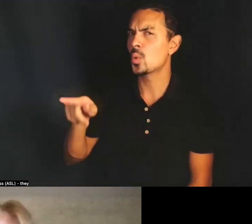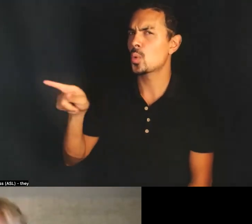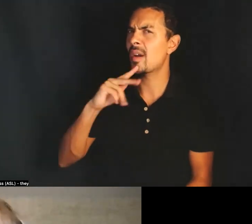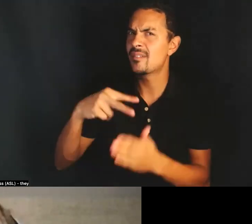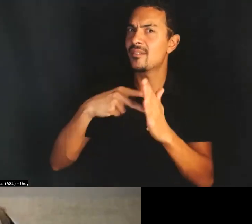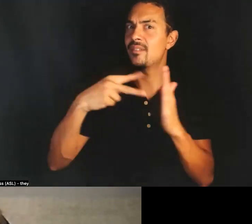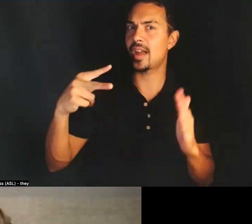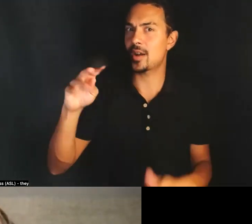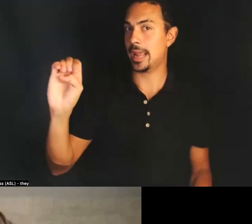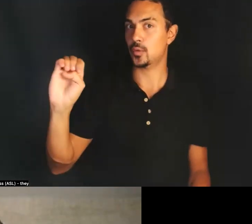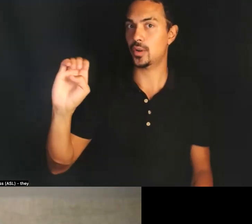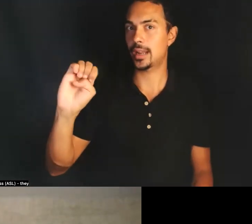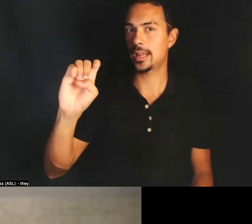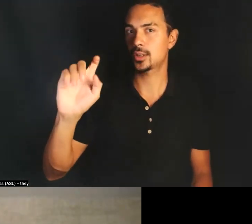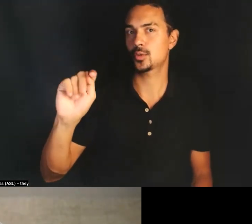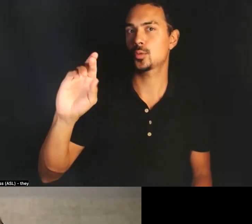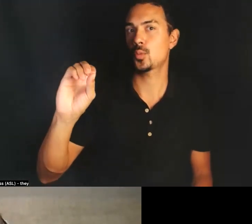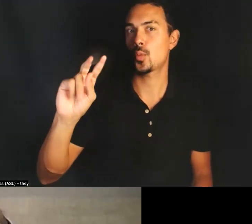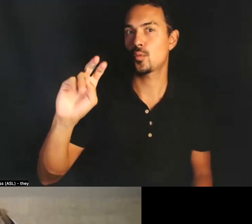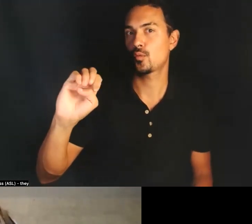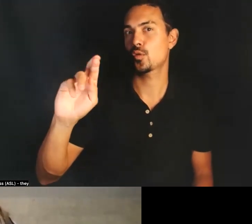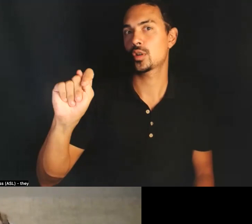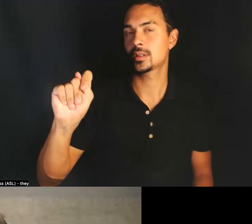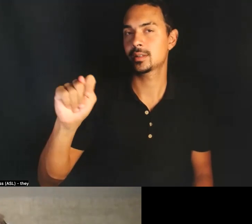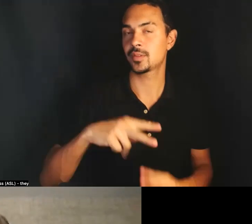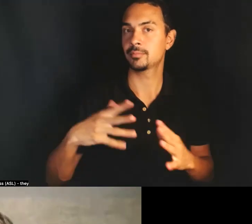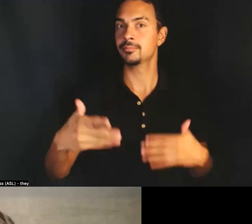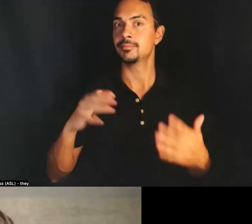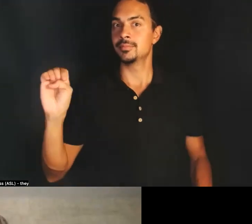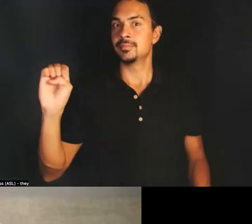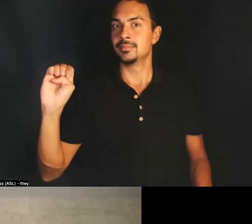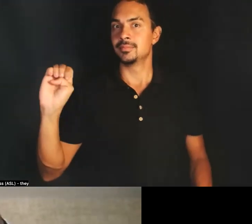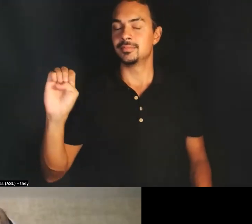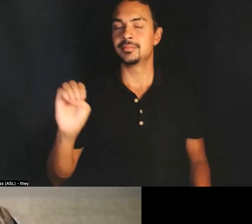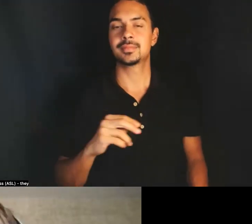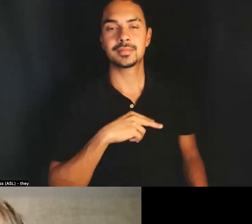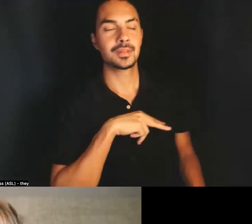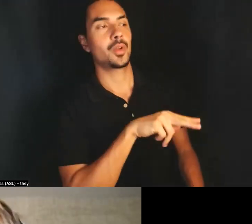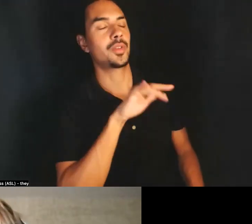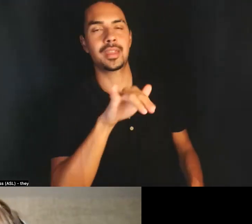She observed that I am a friendly, extroverted person. And so, this talk came organically